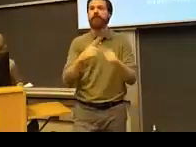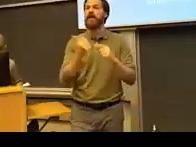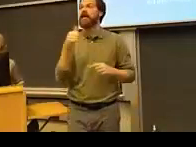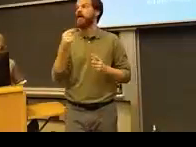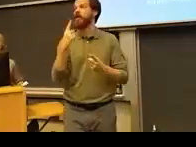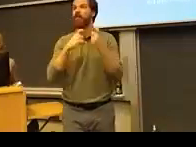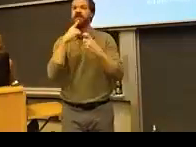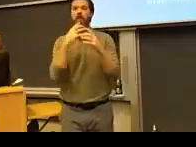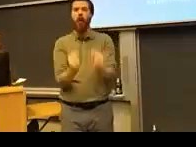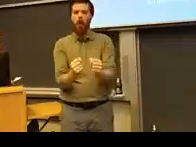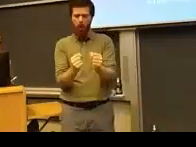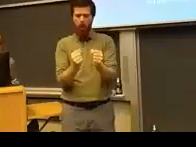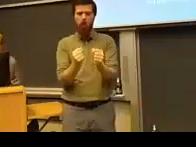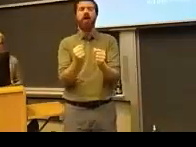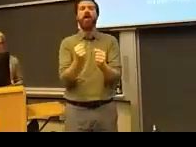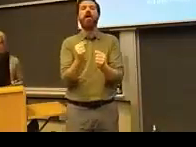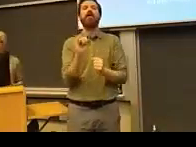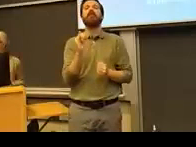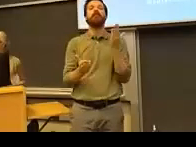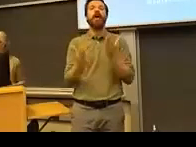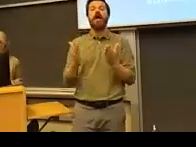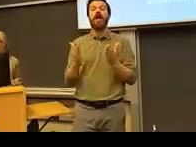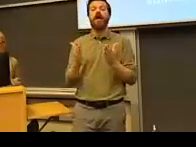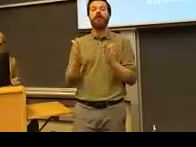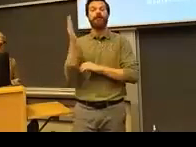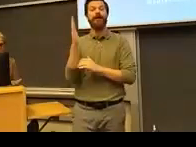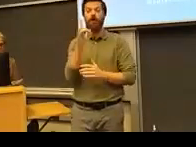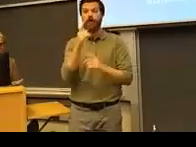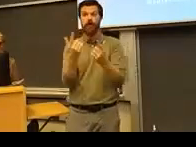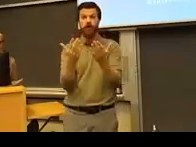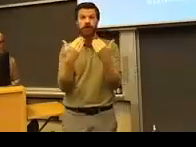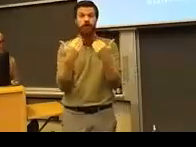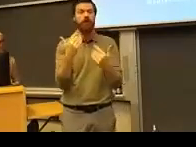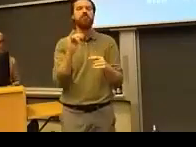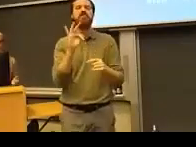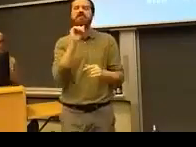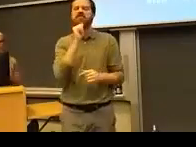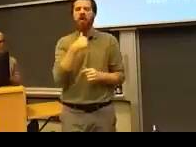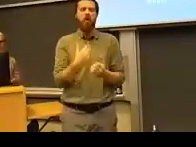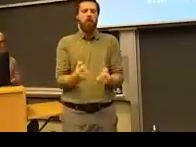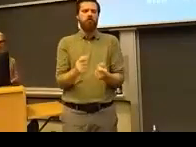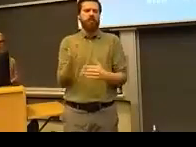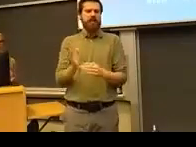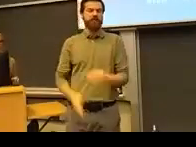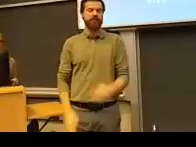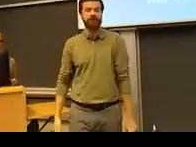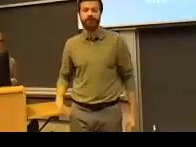unless the inter the the speakers uh invite some questions well it's my great pleasure um as the